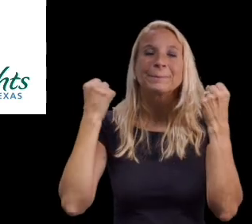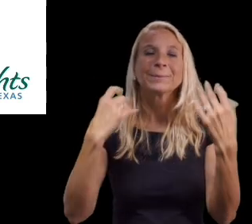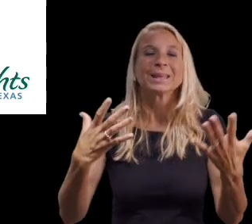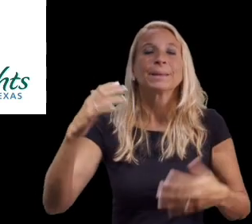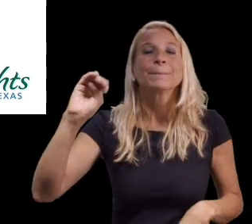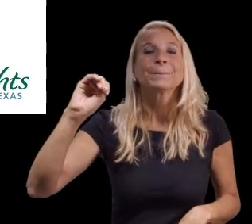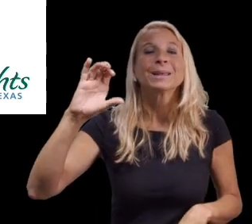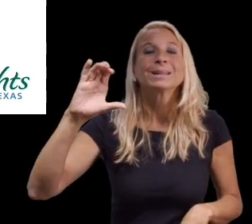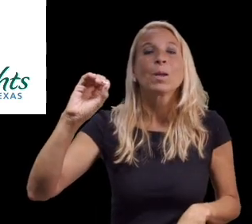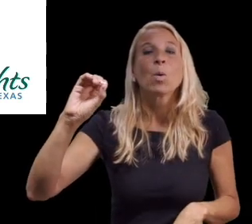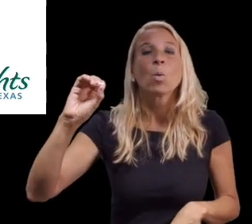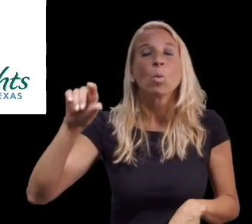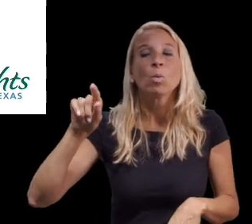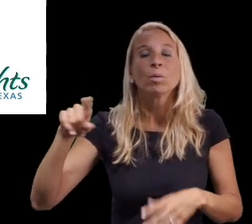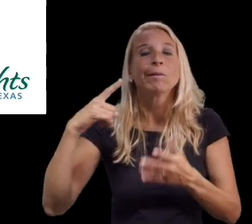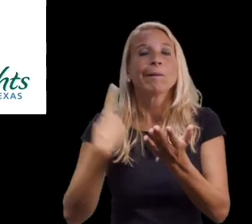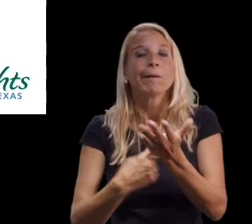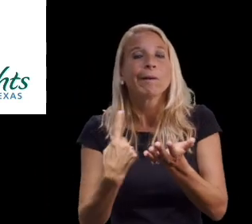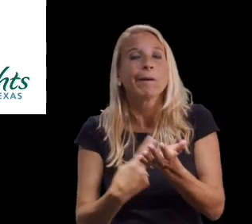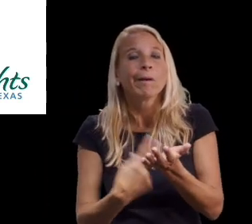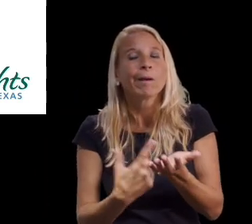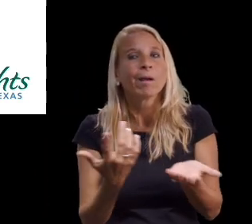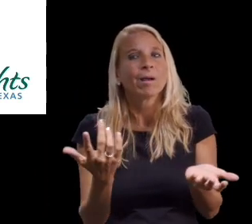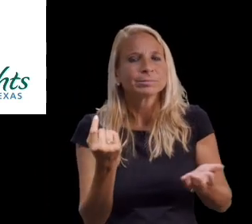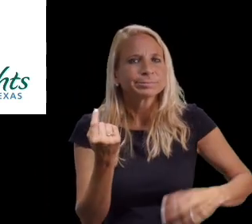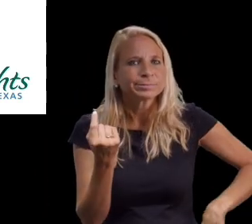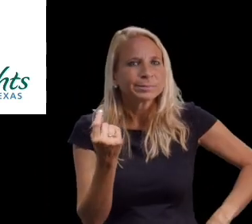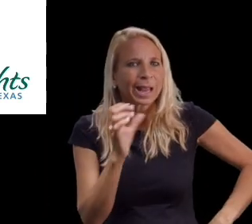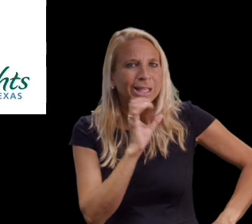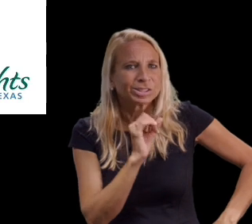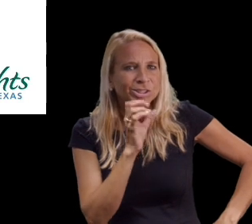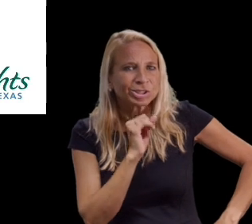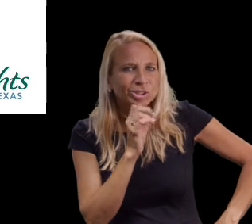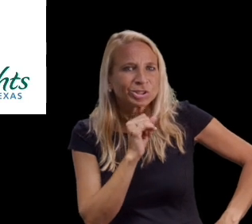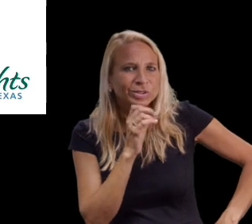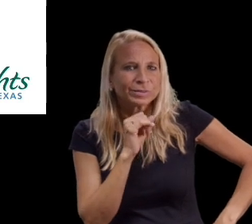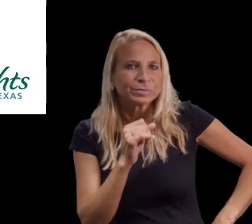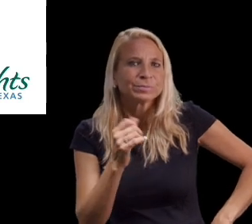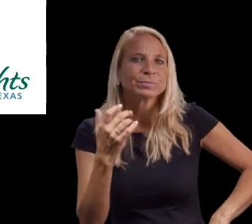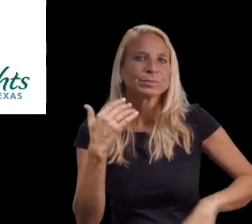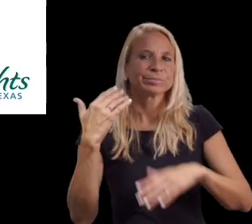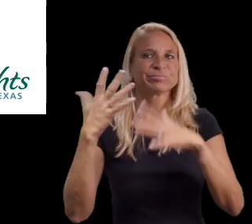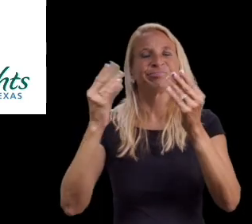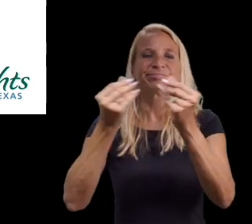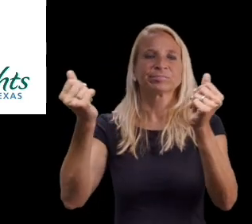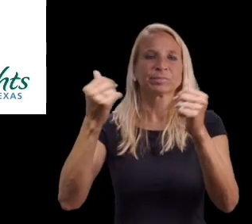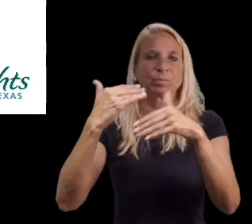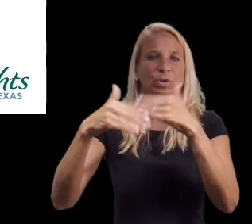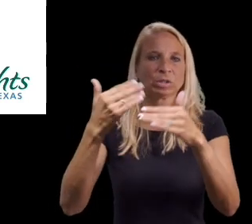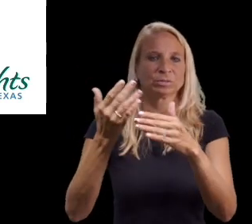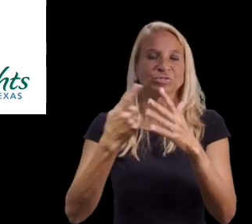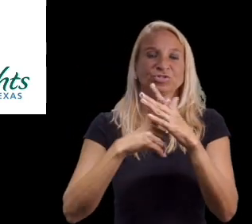and many of the MCO's discussed the aging out process beginning at the age of 15.